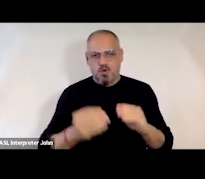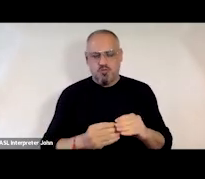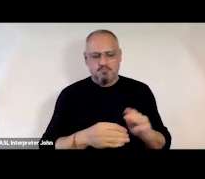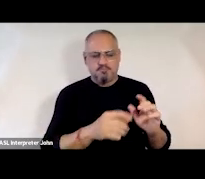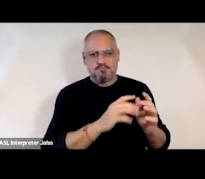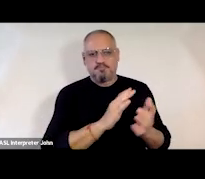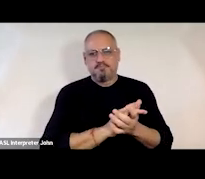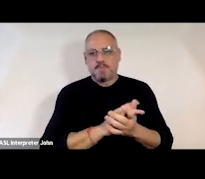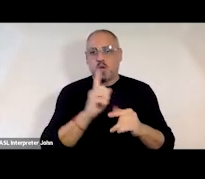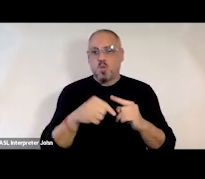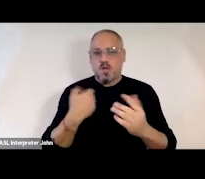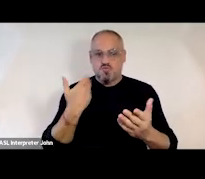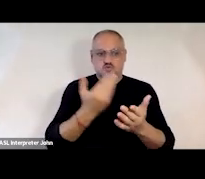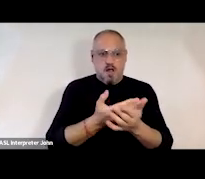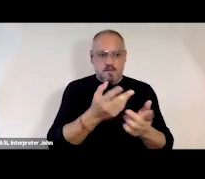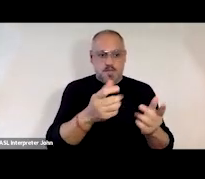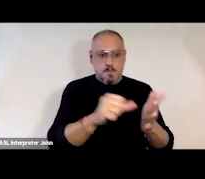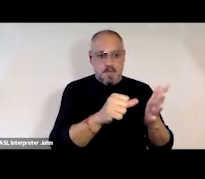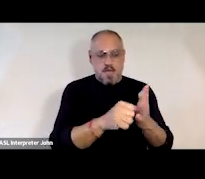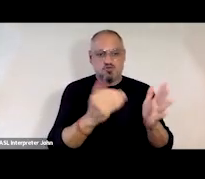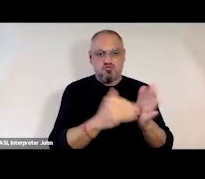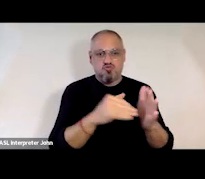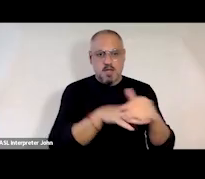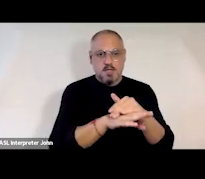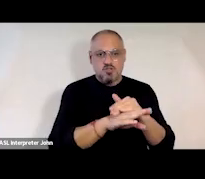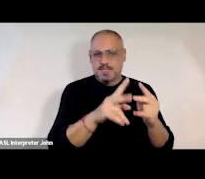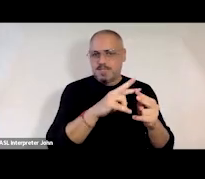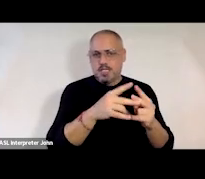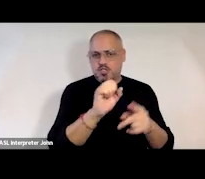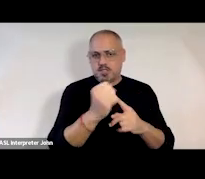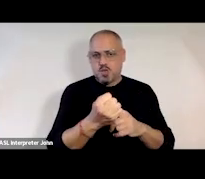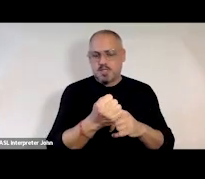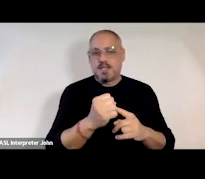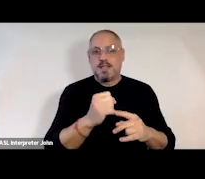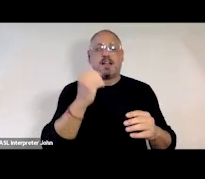So once you get to that reentry number page and either one of these scenarios, you've set the protective filing date,